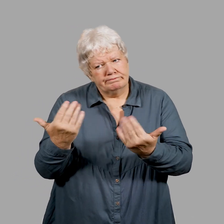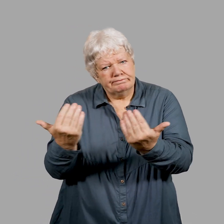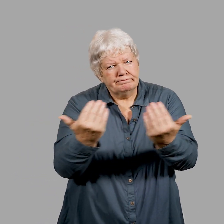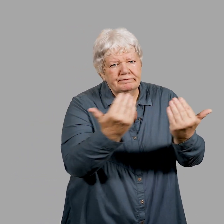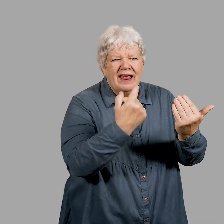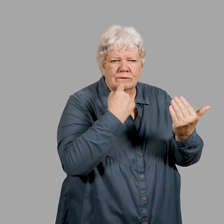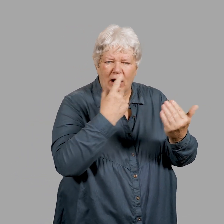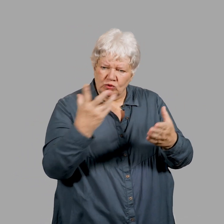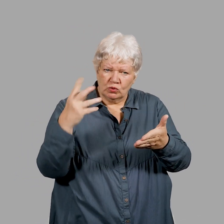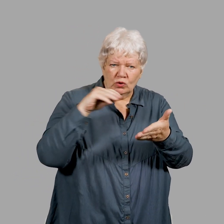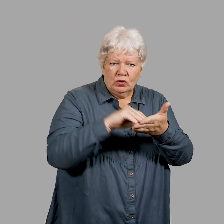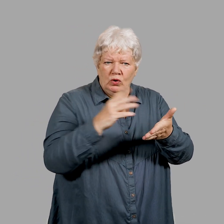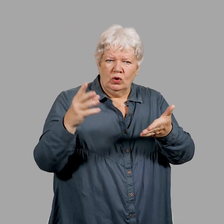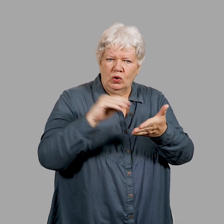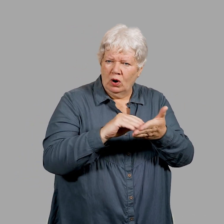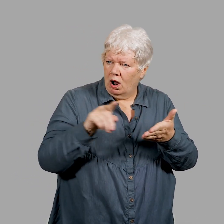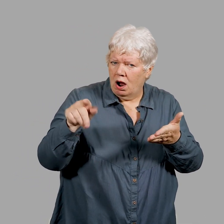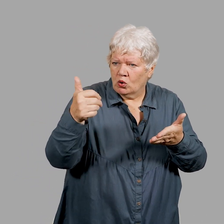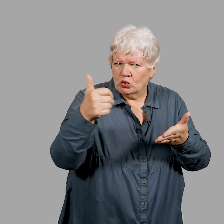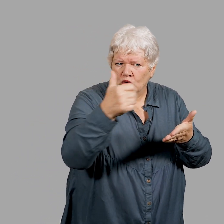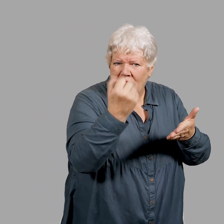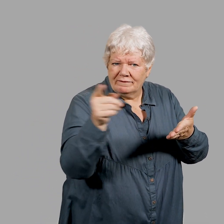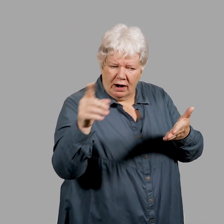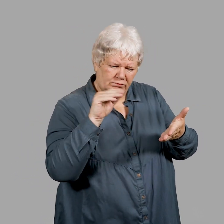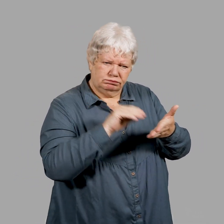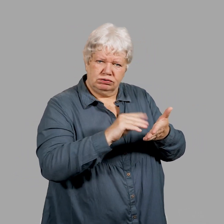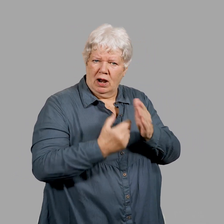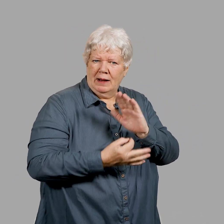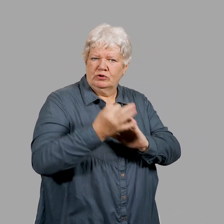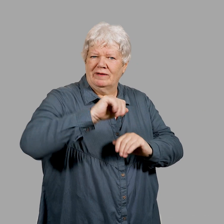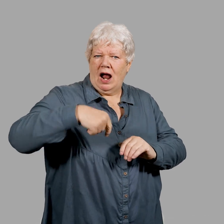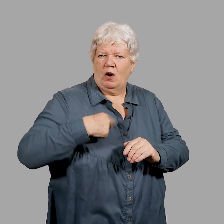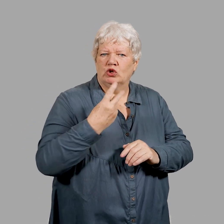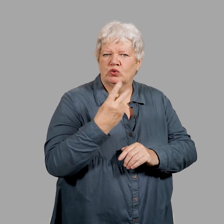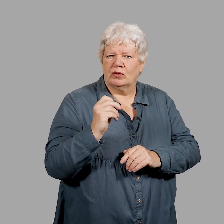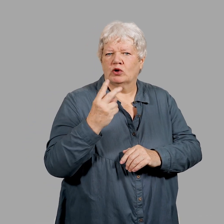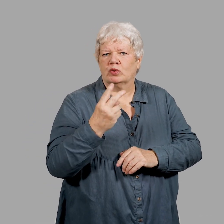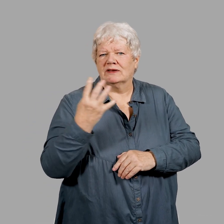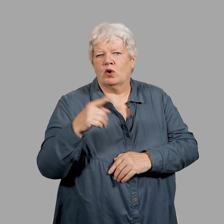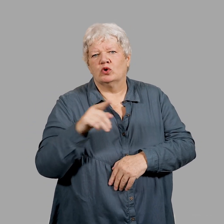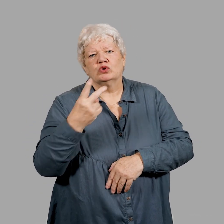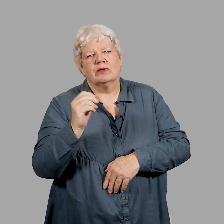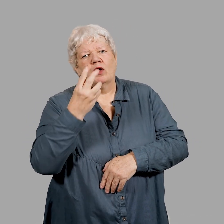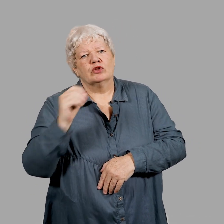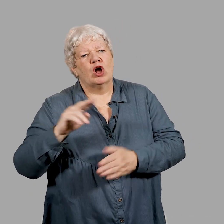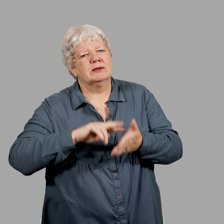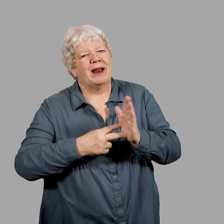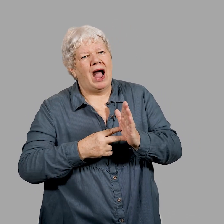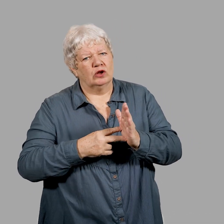to capture existing practice informing our BSLP 2024-2030